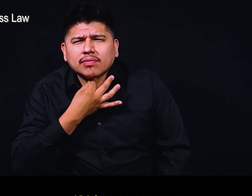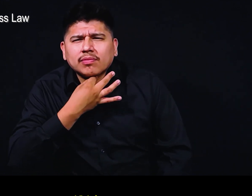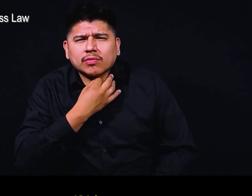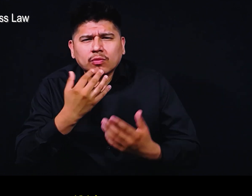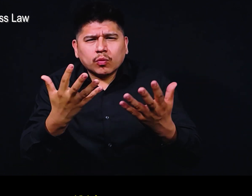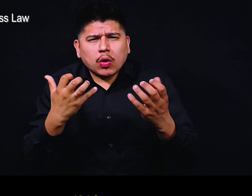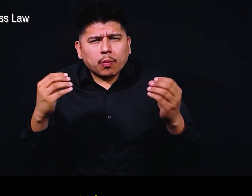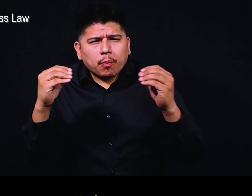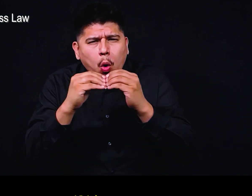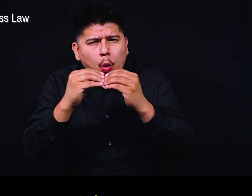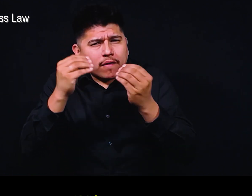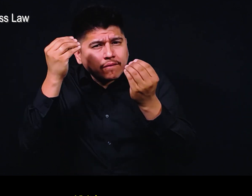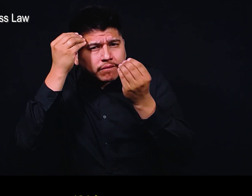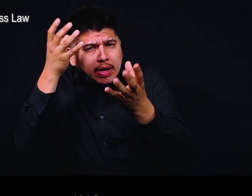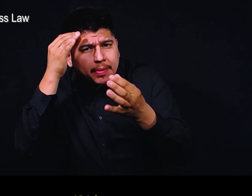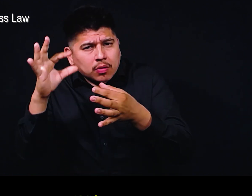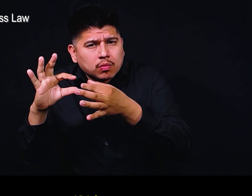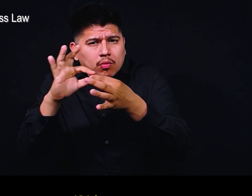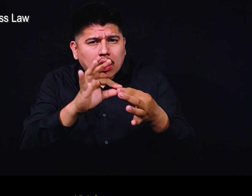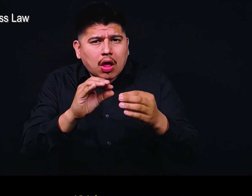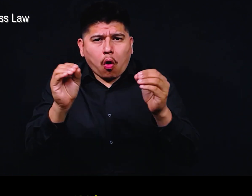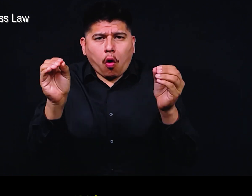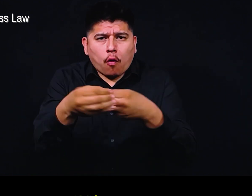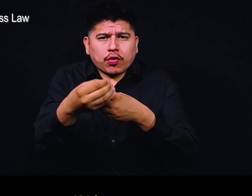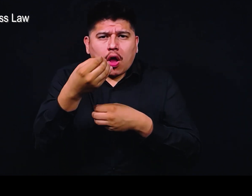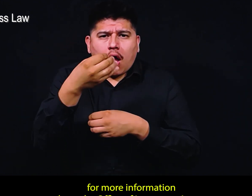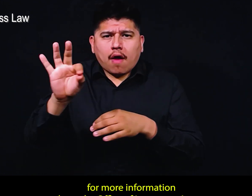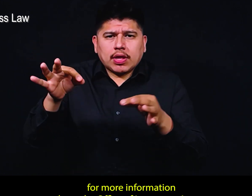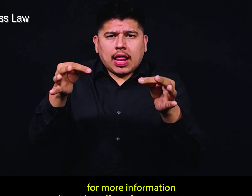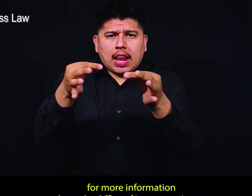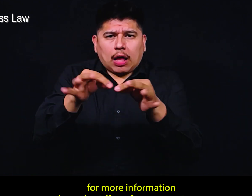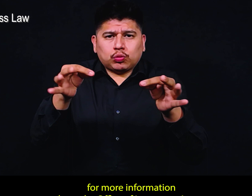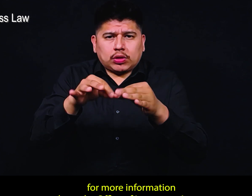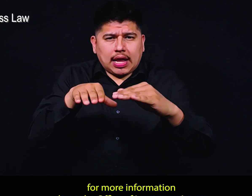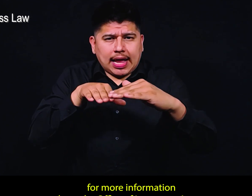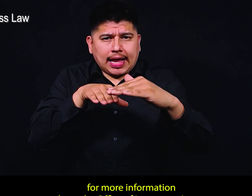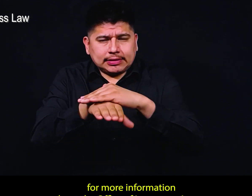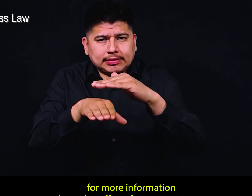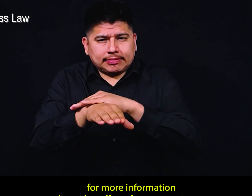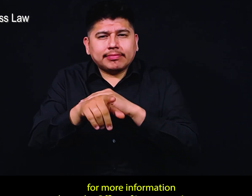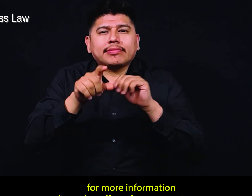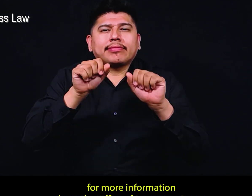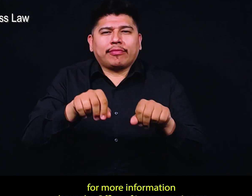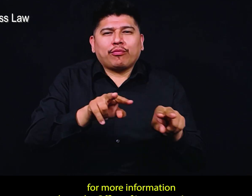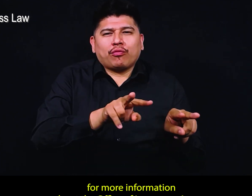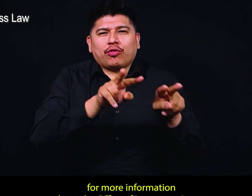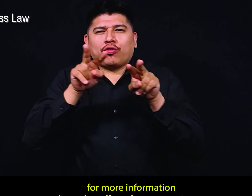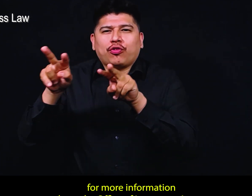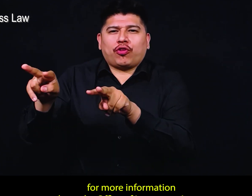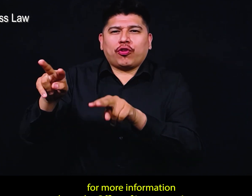Visit languageacces.ny.gov for more information about the Office of Language Access,